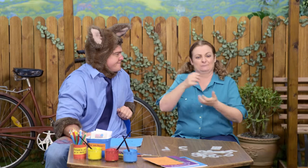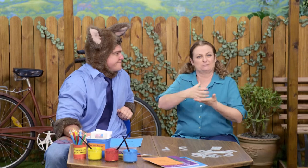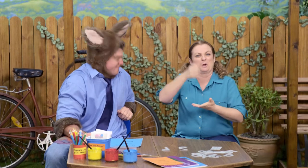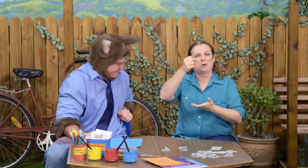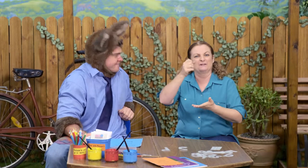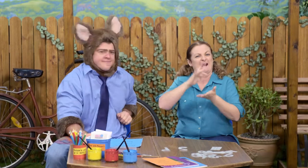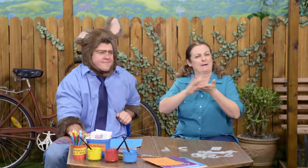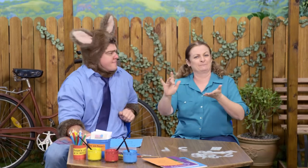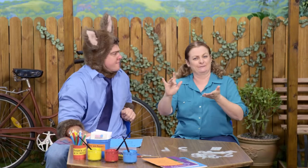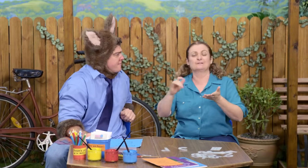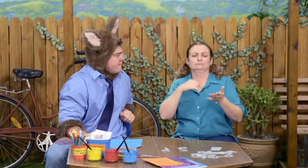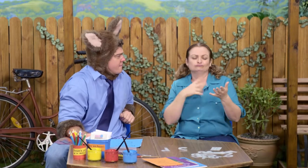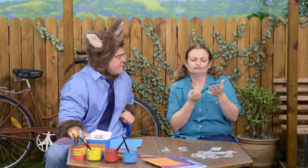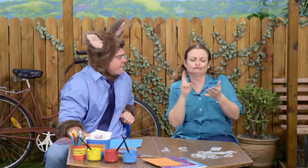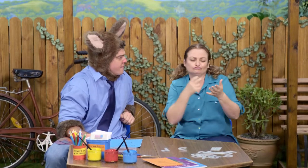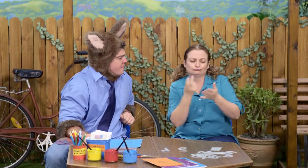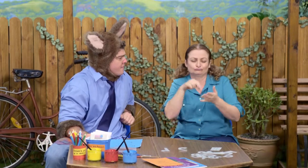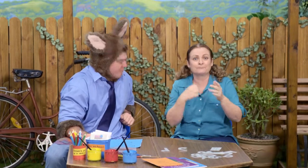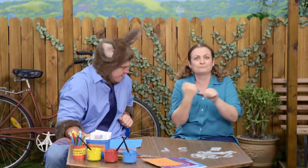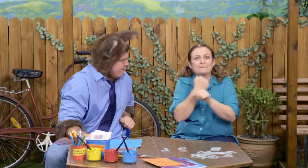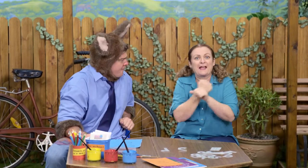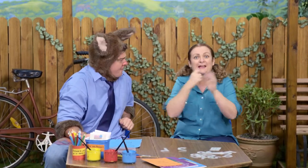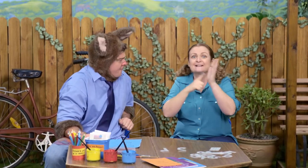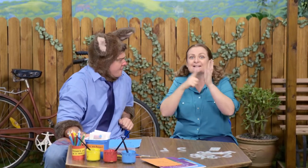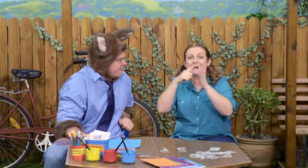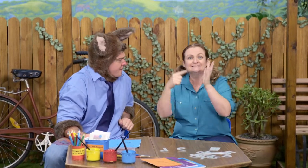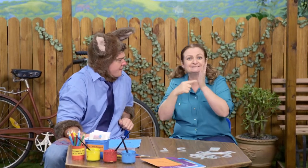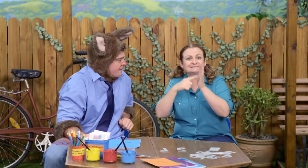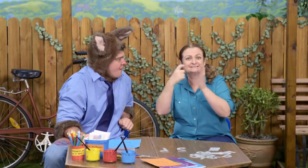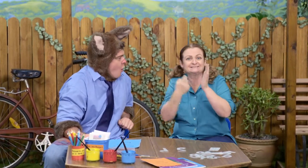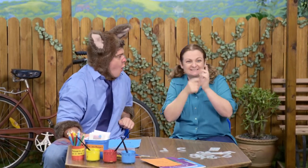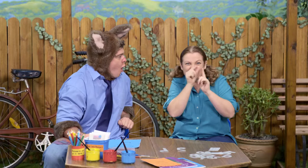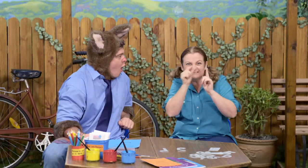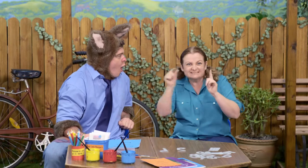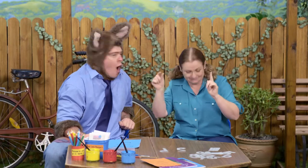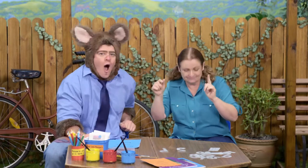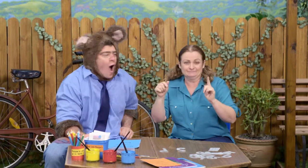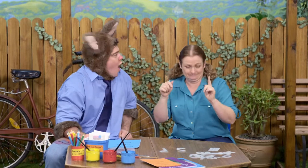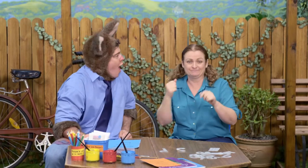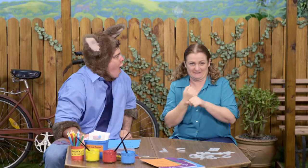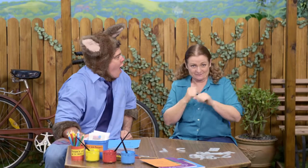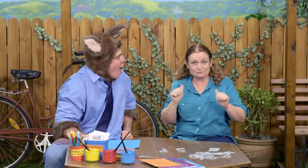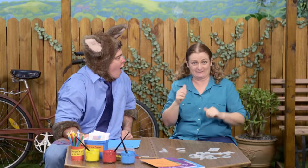is to use these letters that I've cut out of empty milk cartons. Oh.